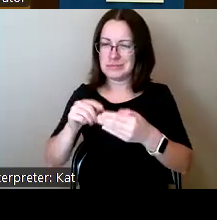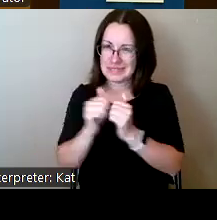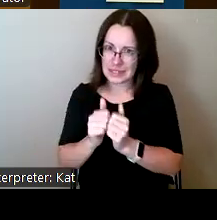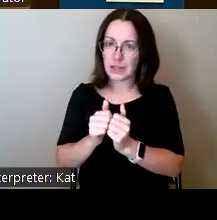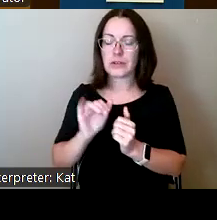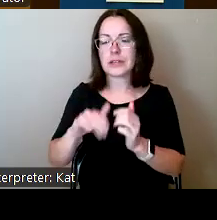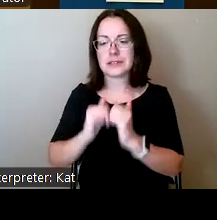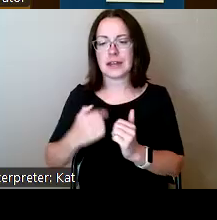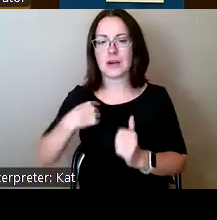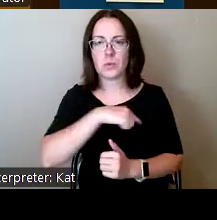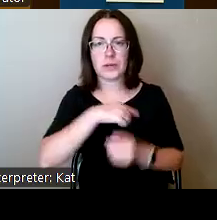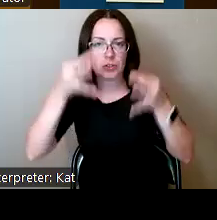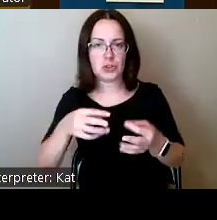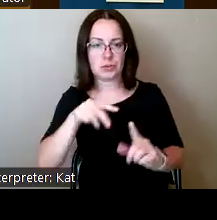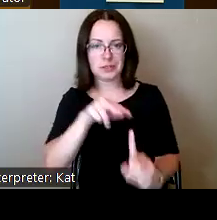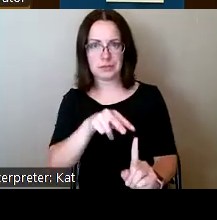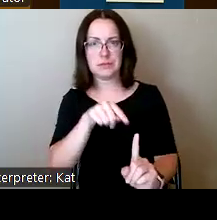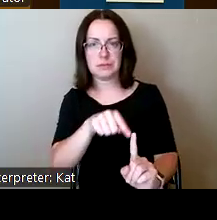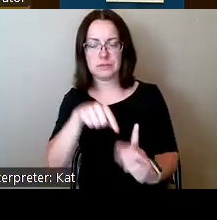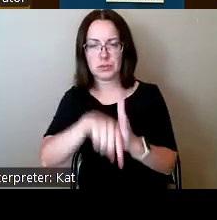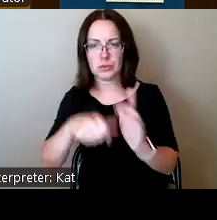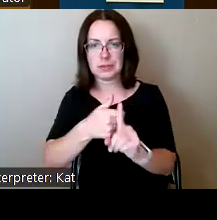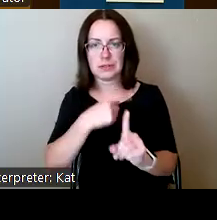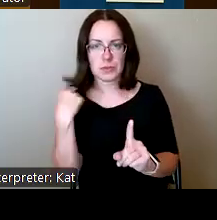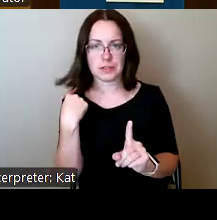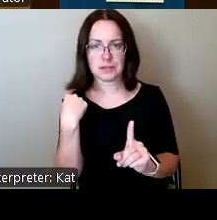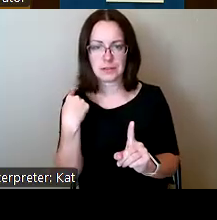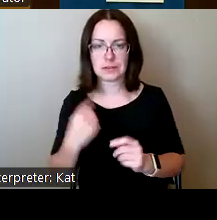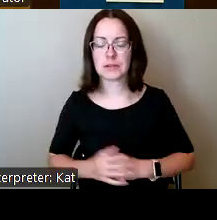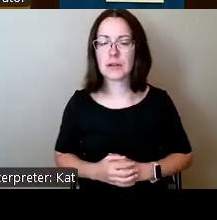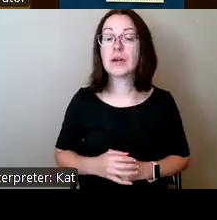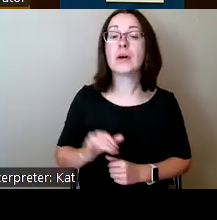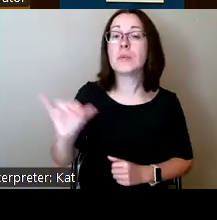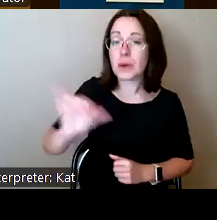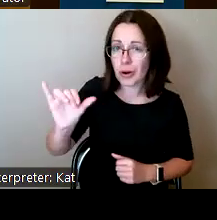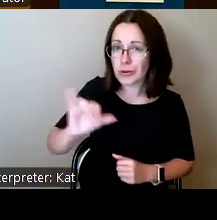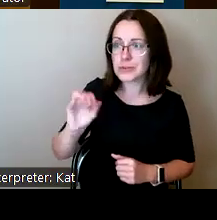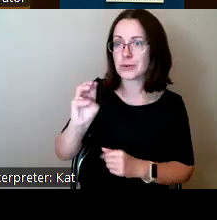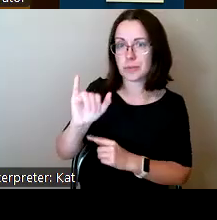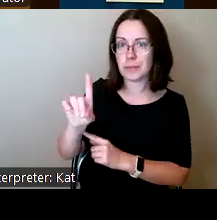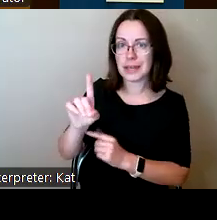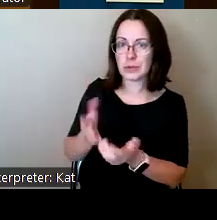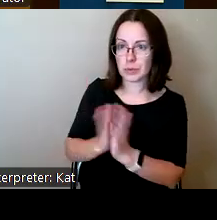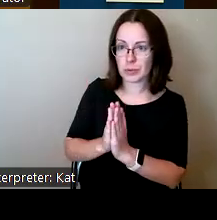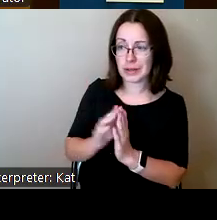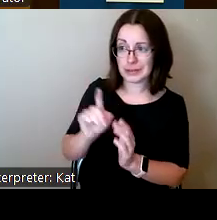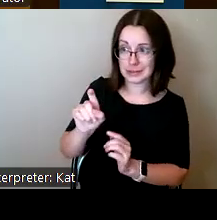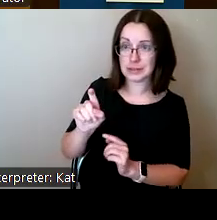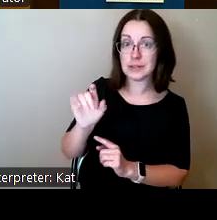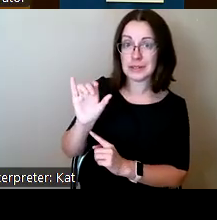I would argue also in making an assessment of whether the made request is driven in some fashion